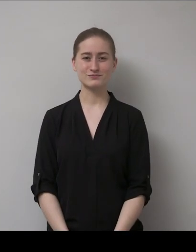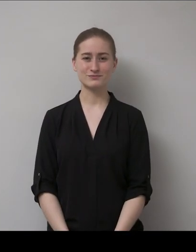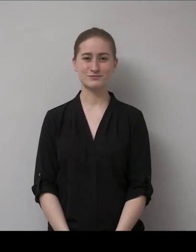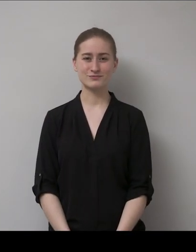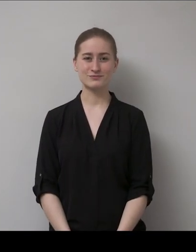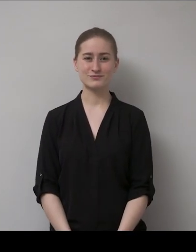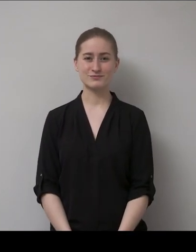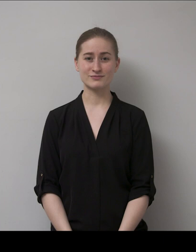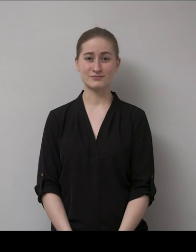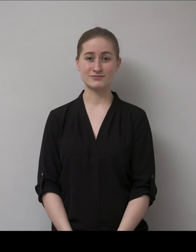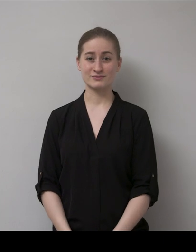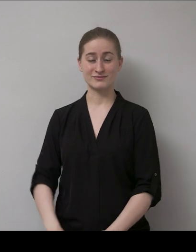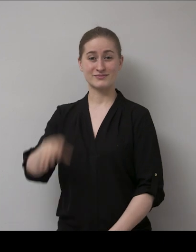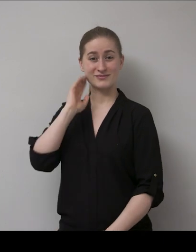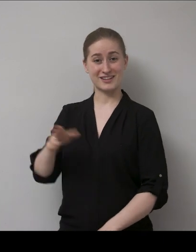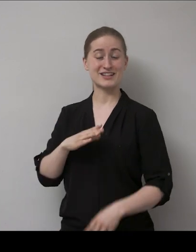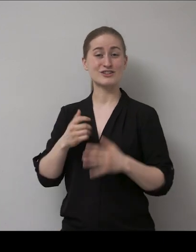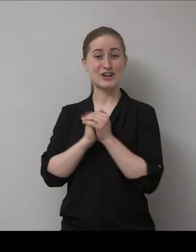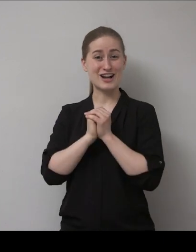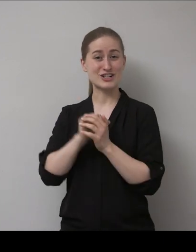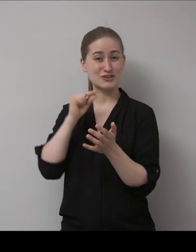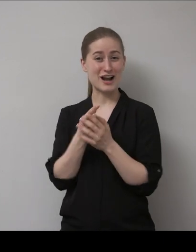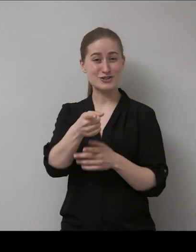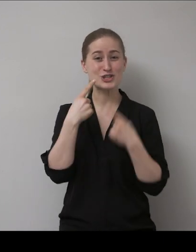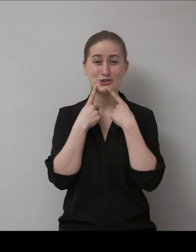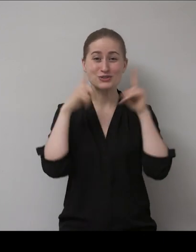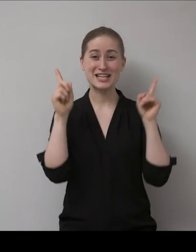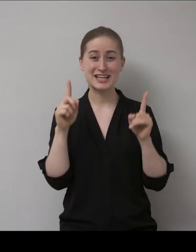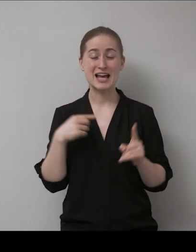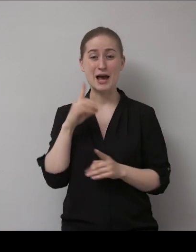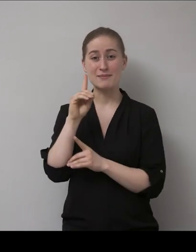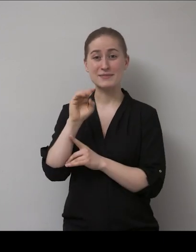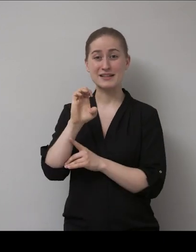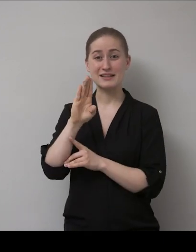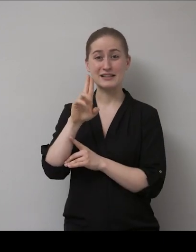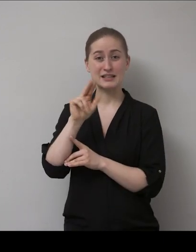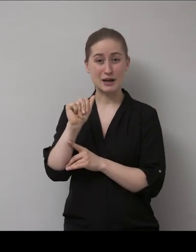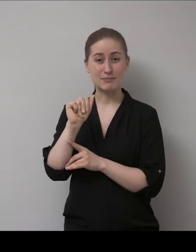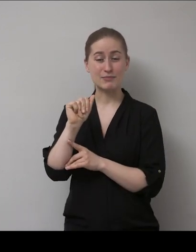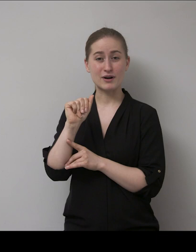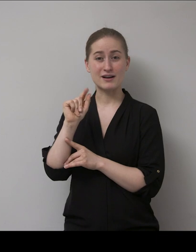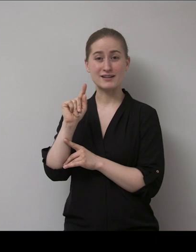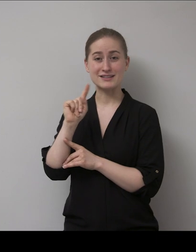Felicitaciones, graduates! You did it! Congratulations! I'm Deborah Ziska, teacher of "Museums of the Americas: